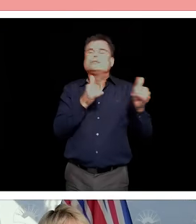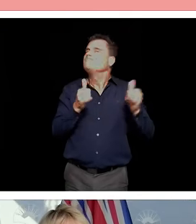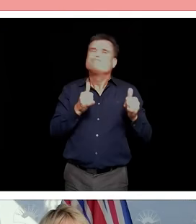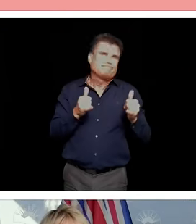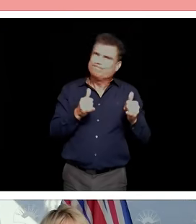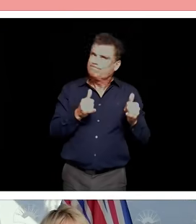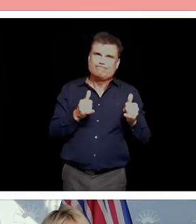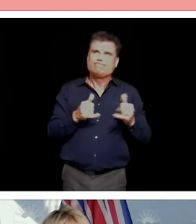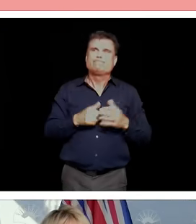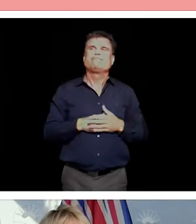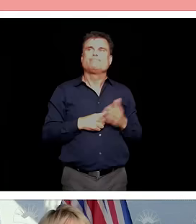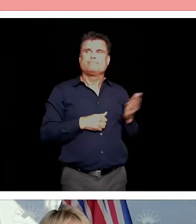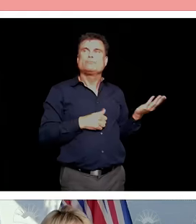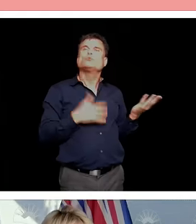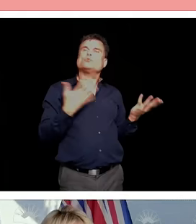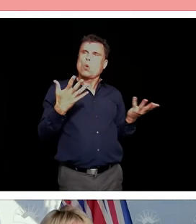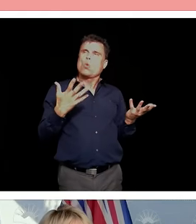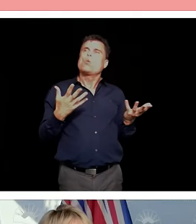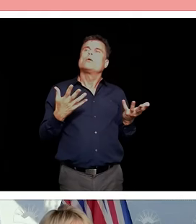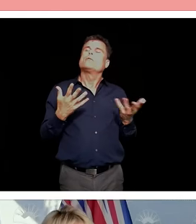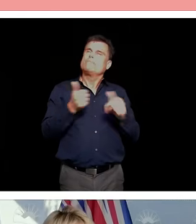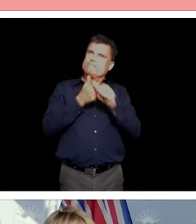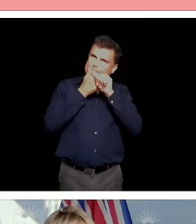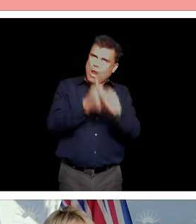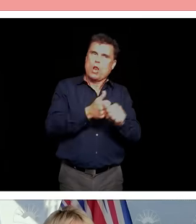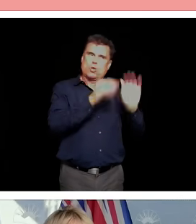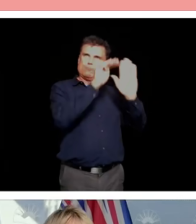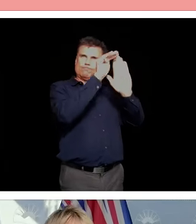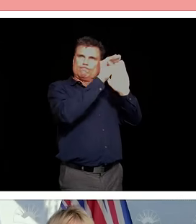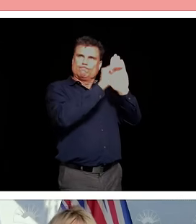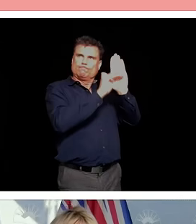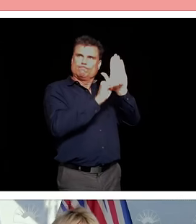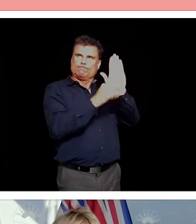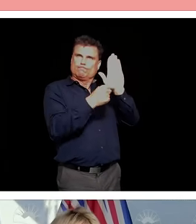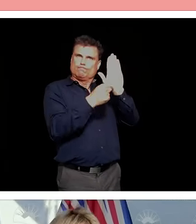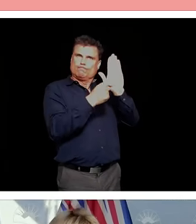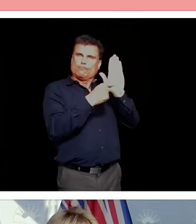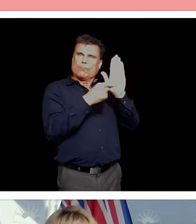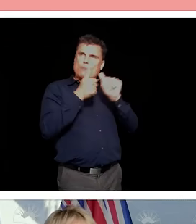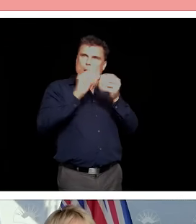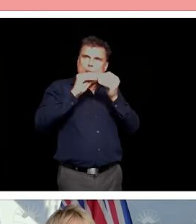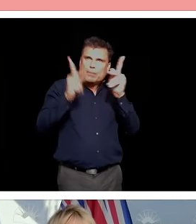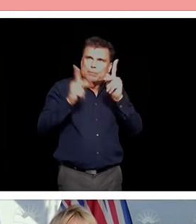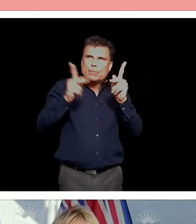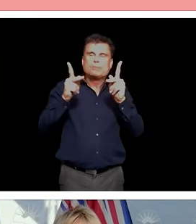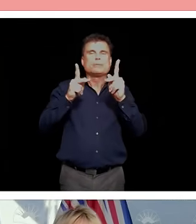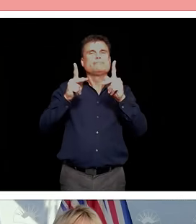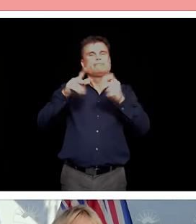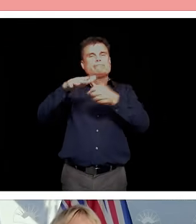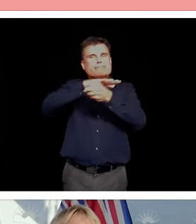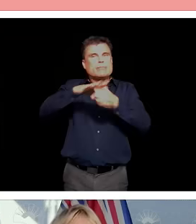And as we can tell by the shades of pink that we have here the vast majority of our cases